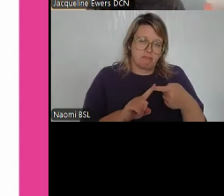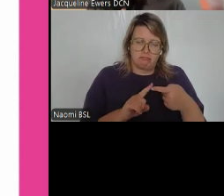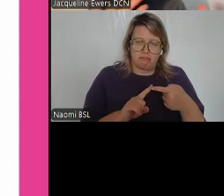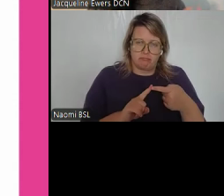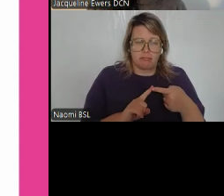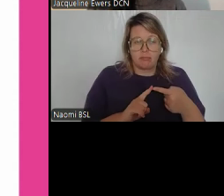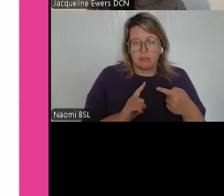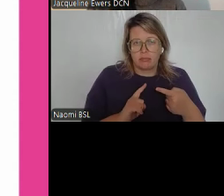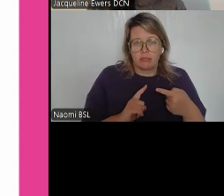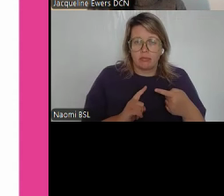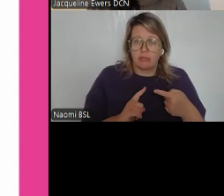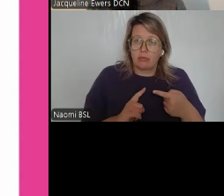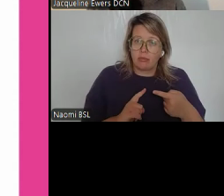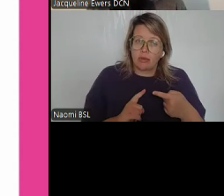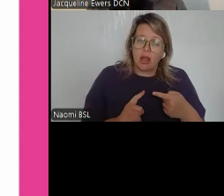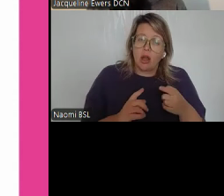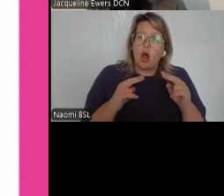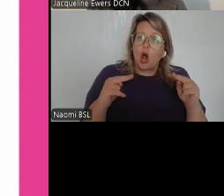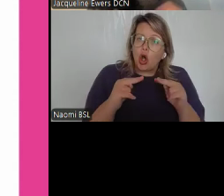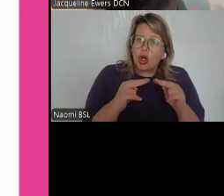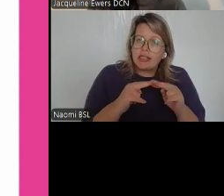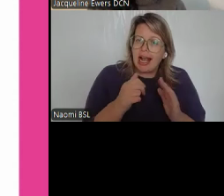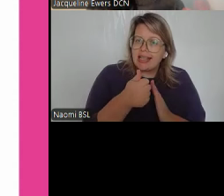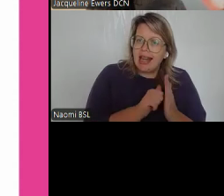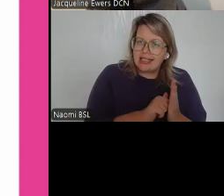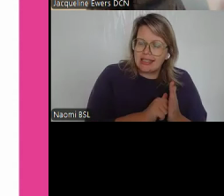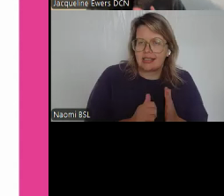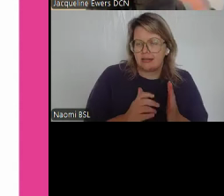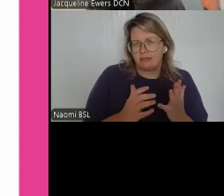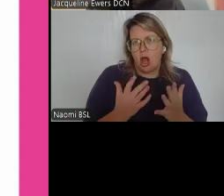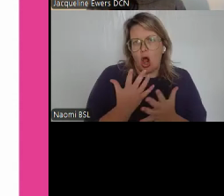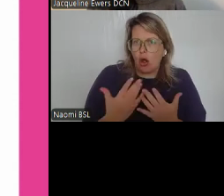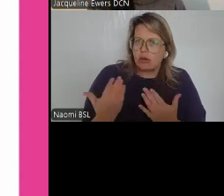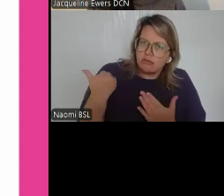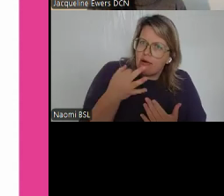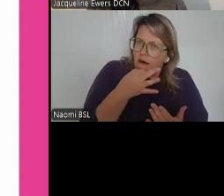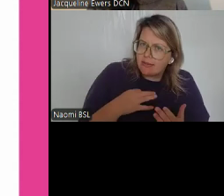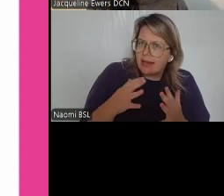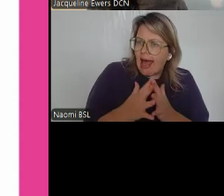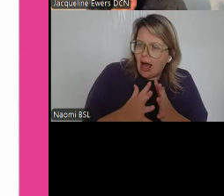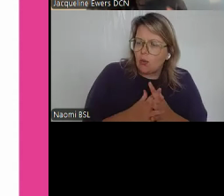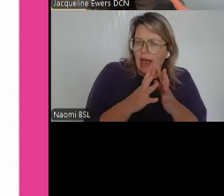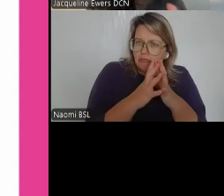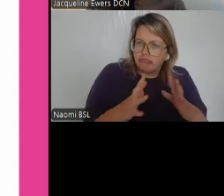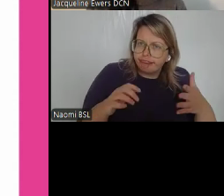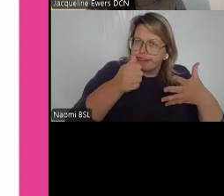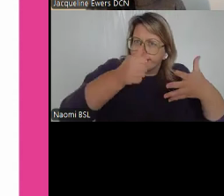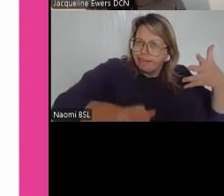a lot of people do contact me about growing their contact lists, and how do we increase that, the rate of growth?